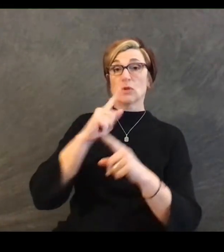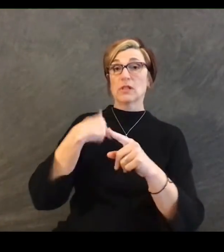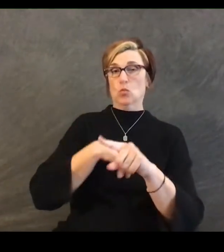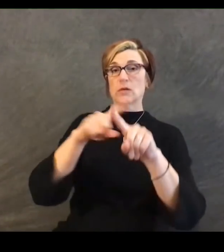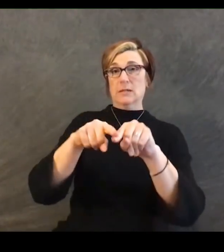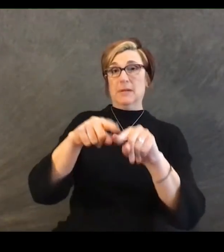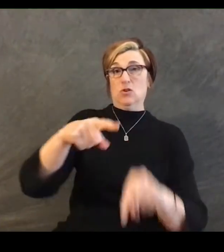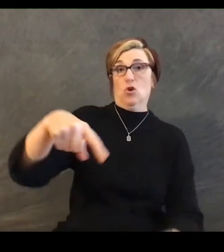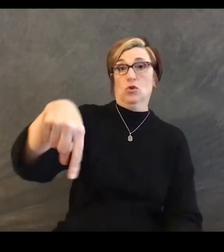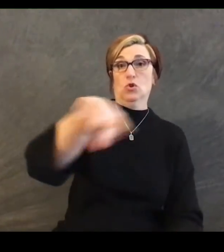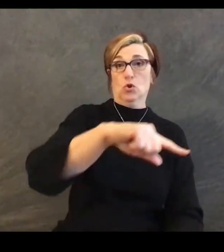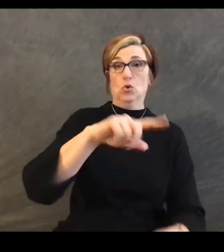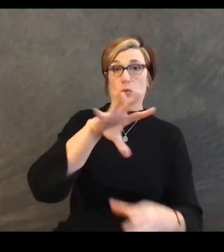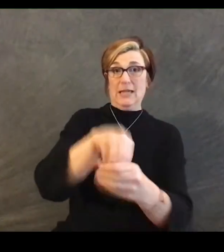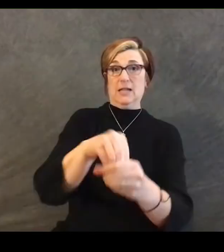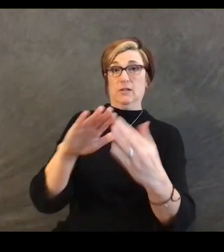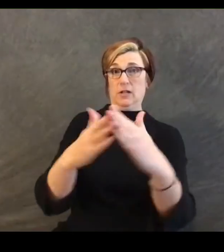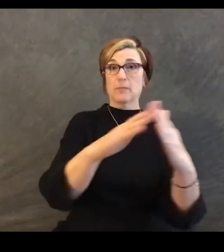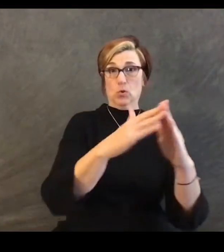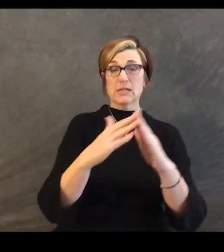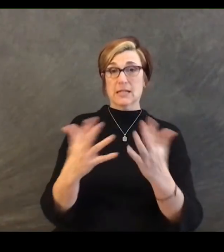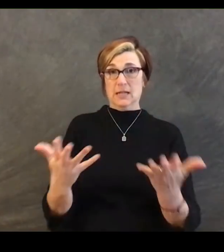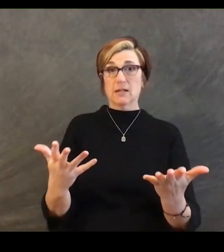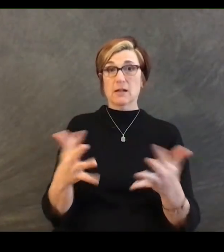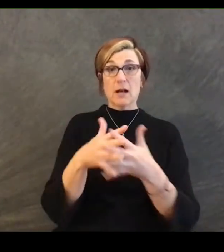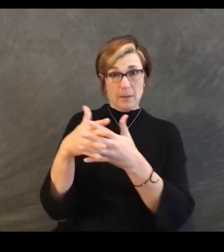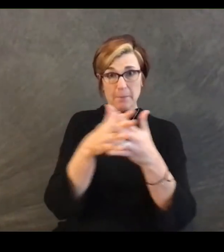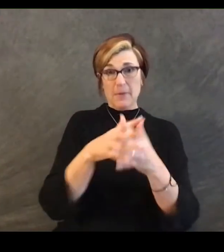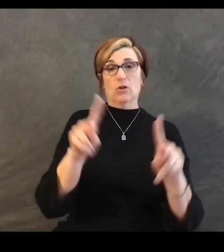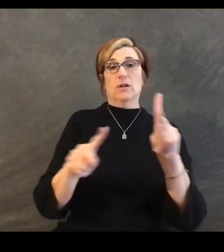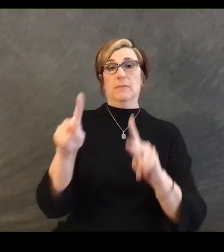community and the community of the American people that are going to have